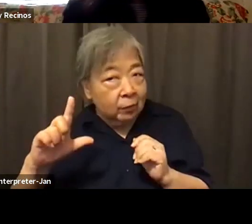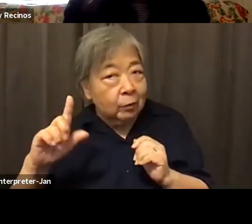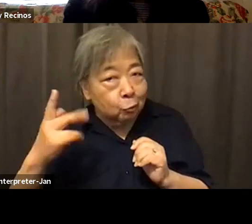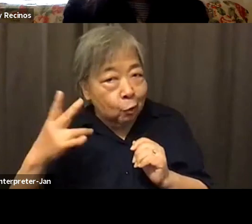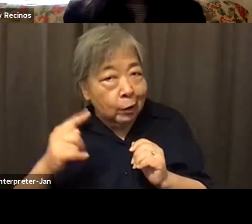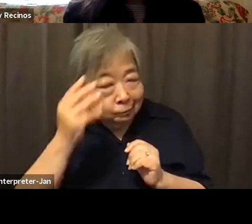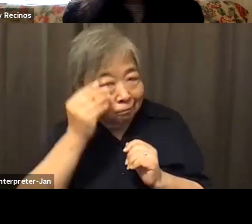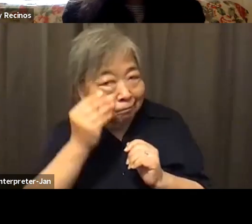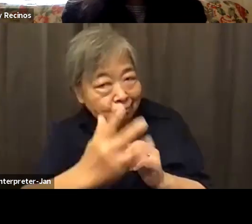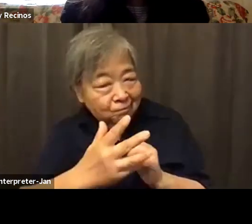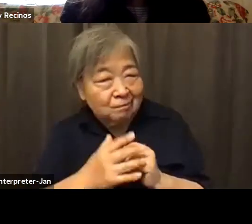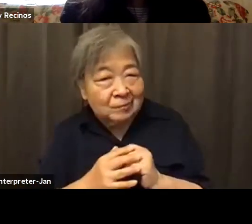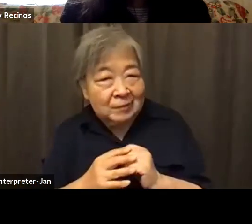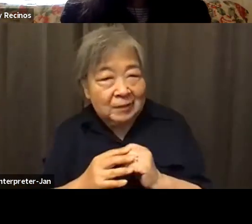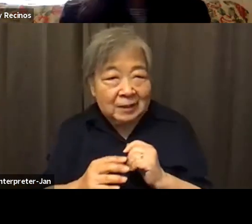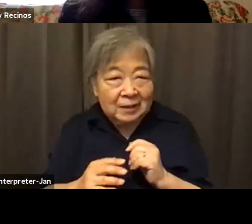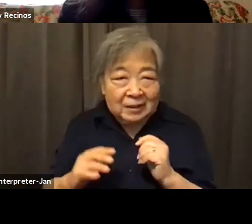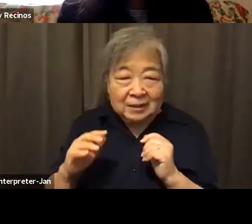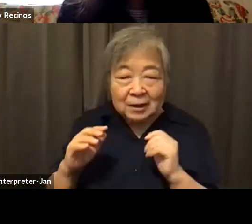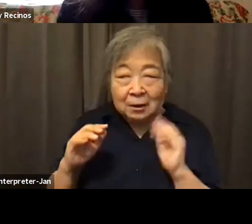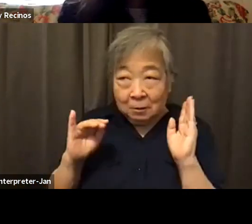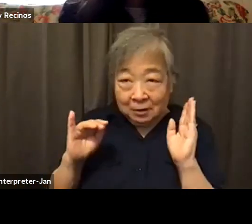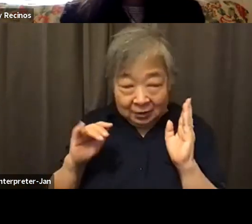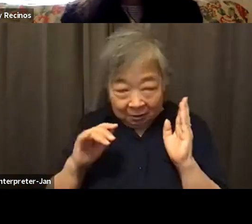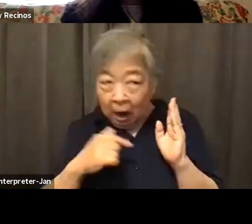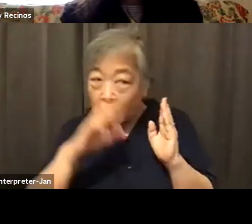I know you'll make it happen one way or another.